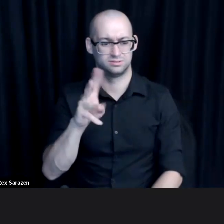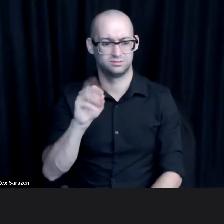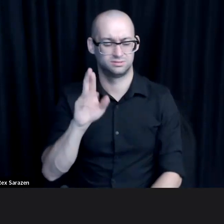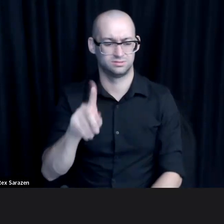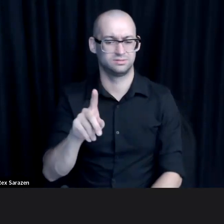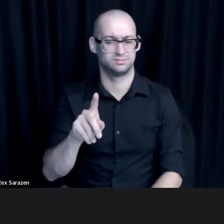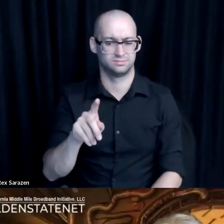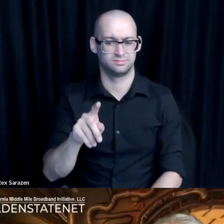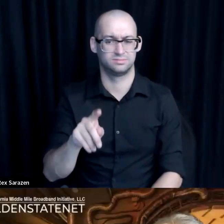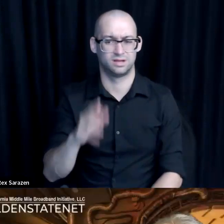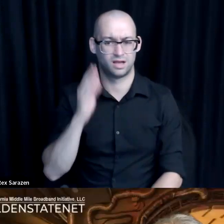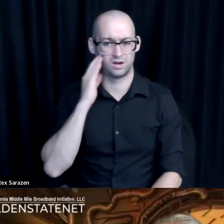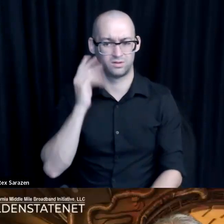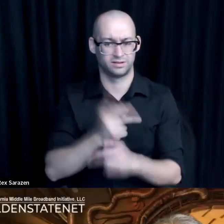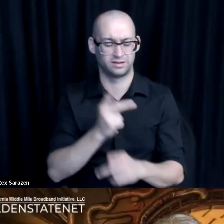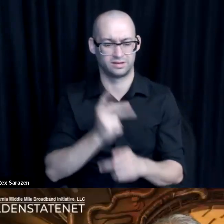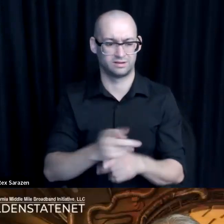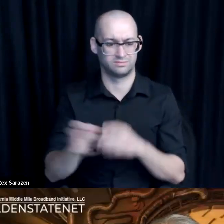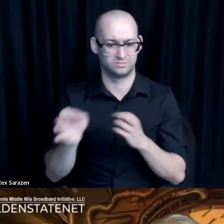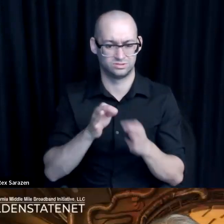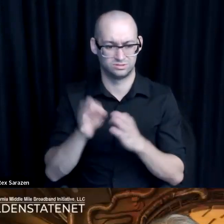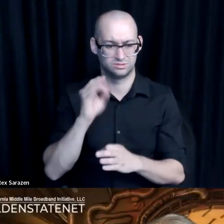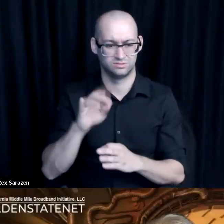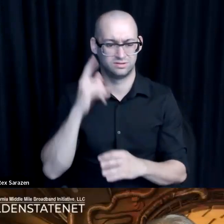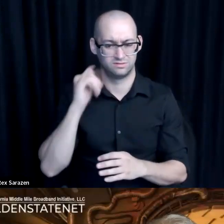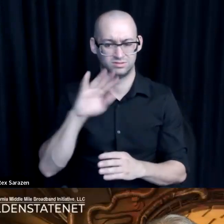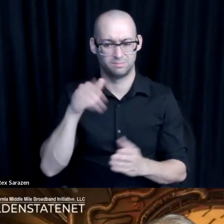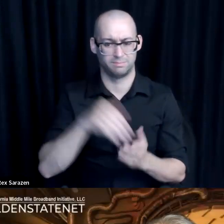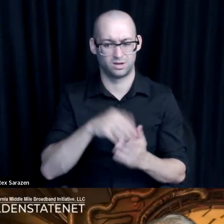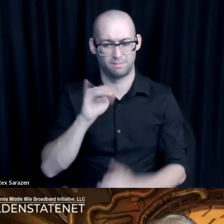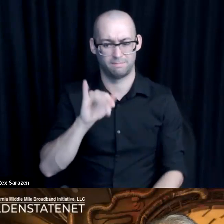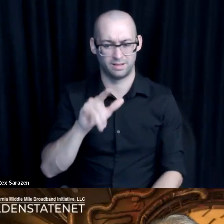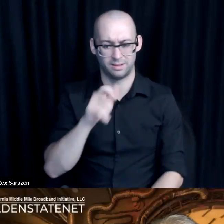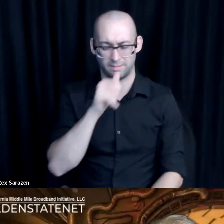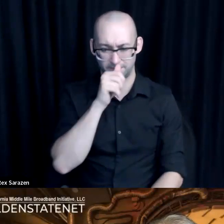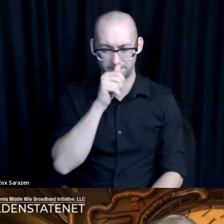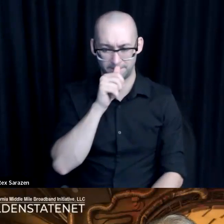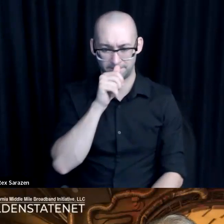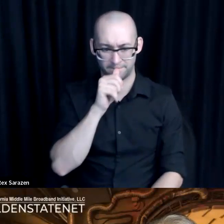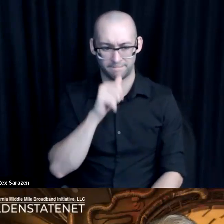handling the construction of California's middle mile. And we are actively working with the and